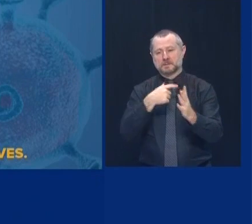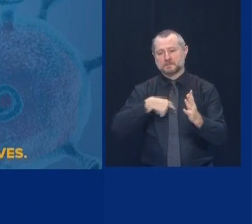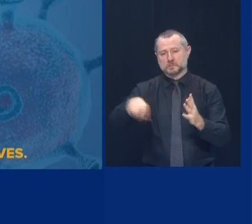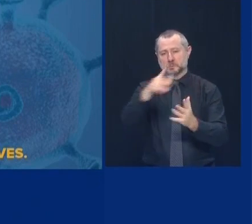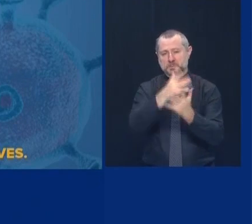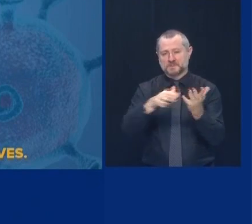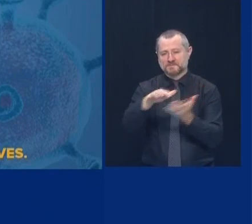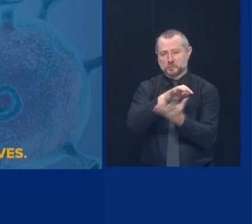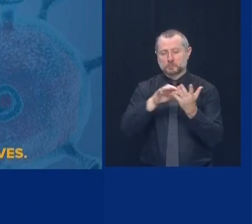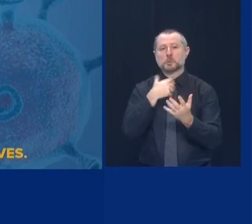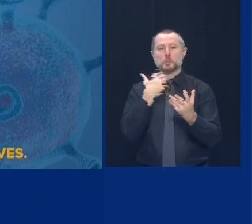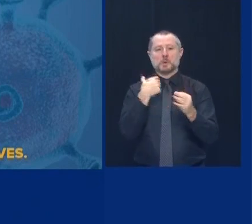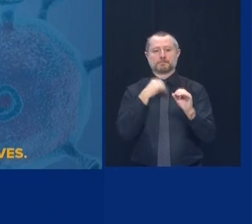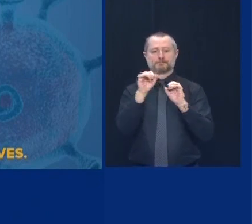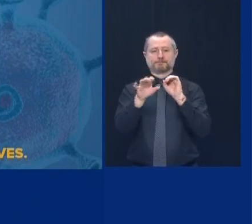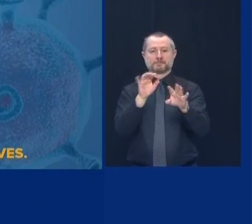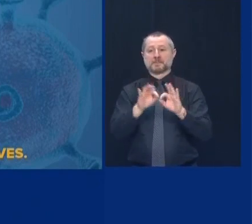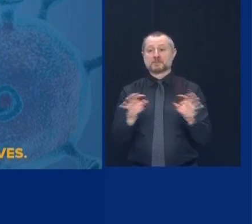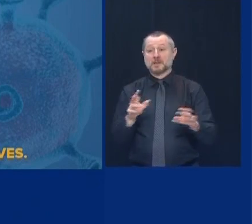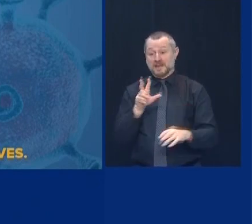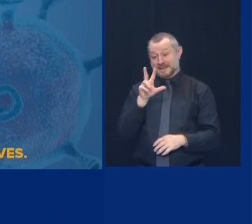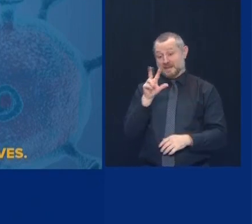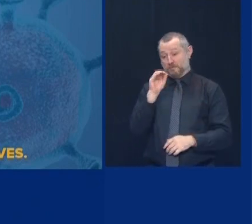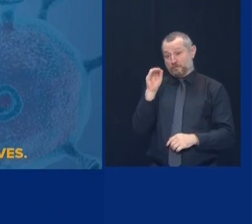AND GENERALLY A HIGHER INFECTIONe1r RATE.jF